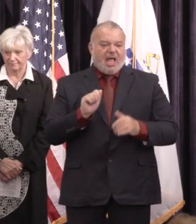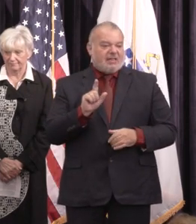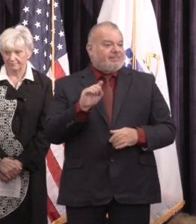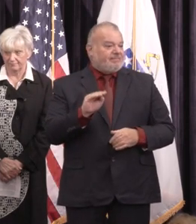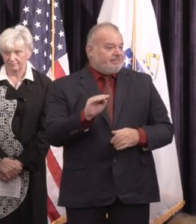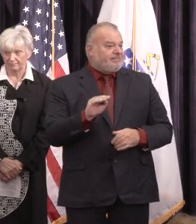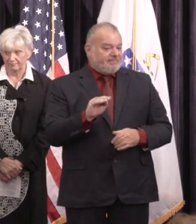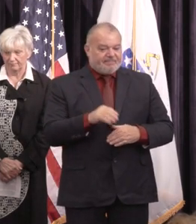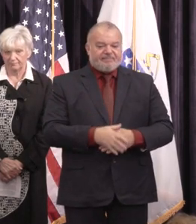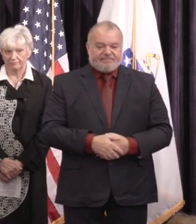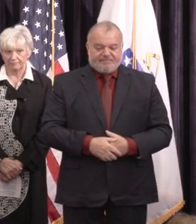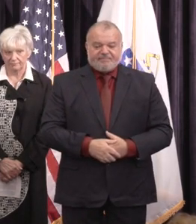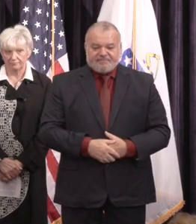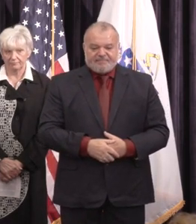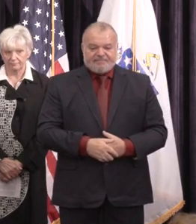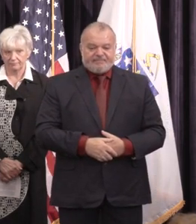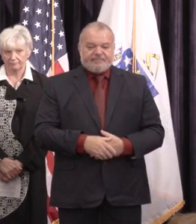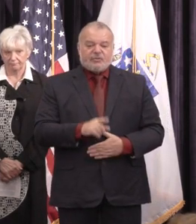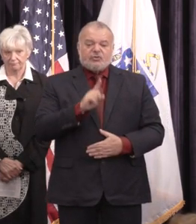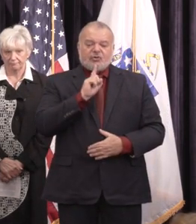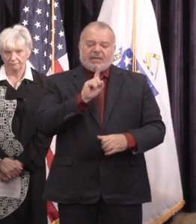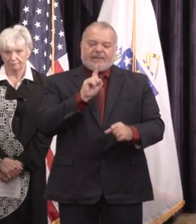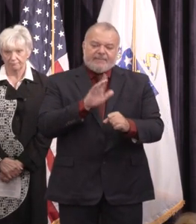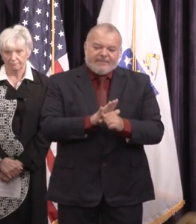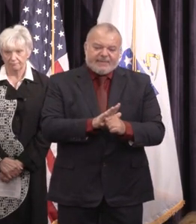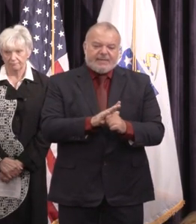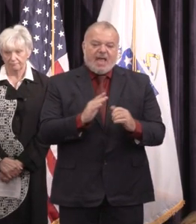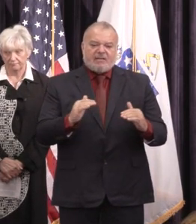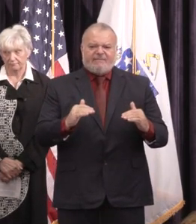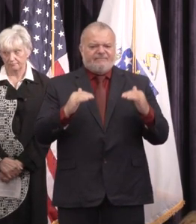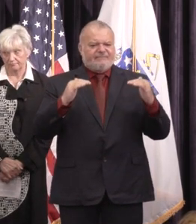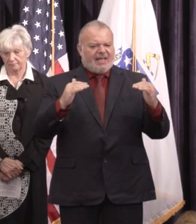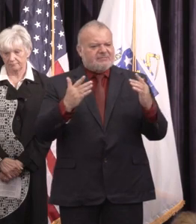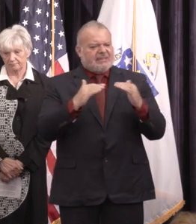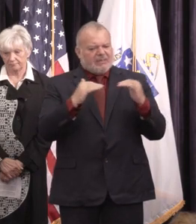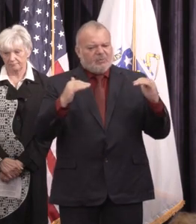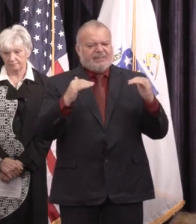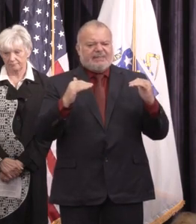commitment to advancing equity and inclusion. Thank you everyone who worked so hard on this